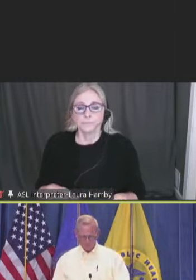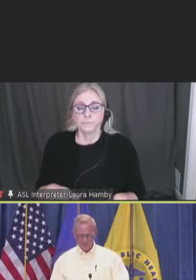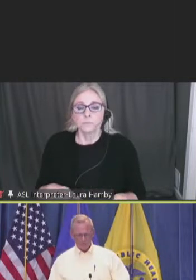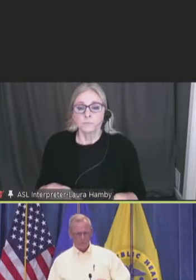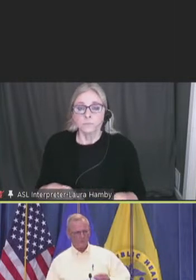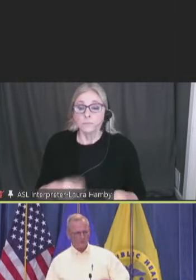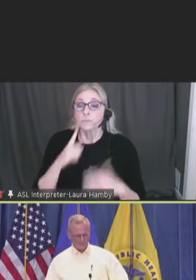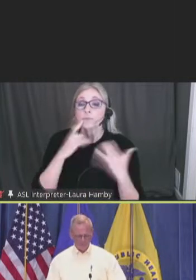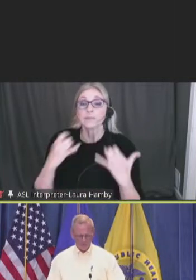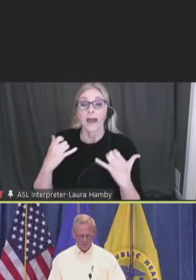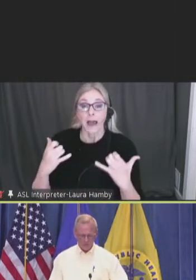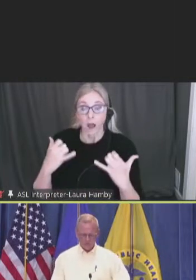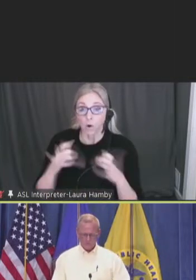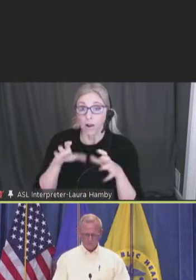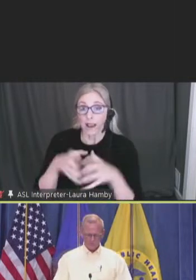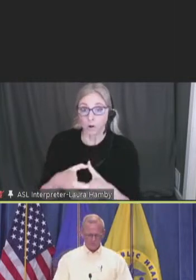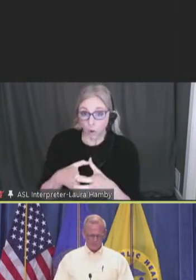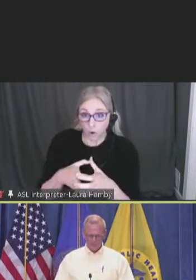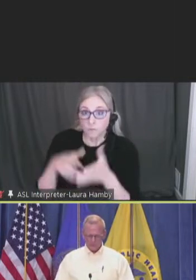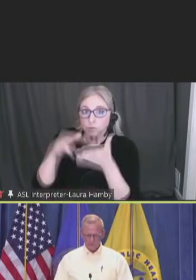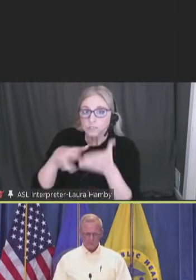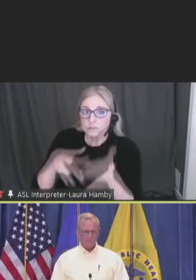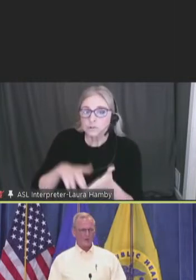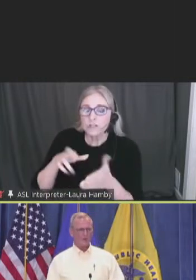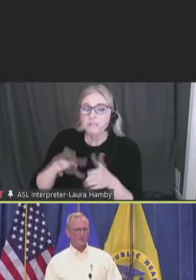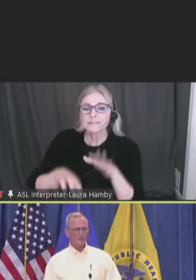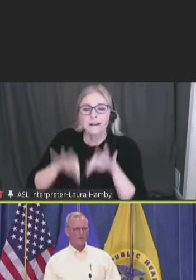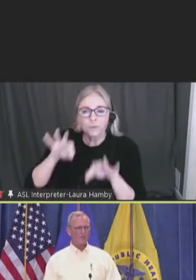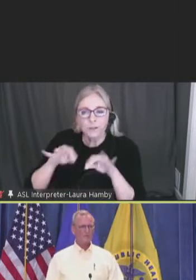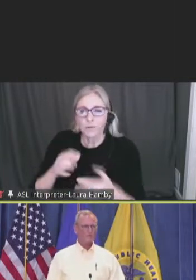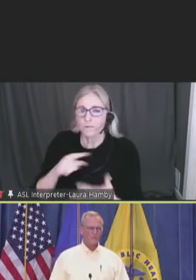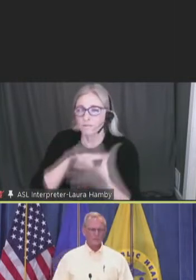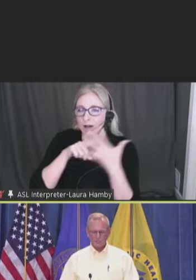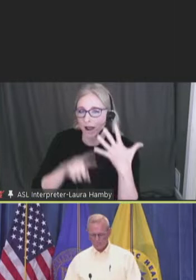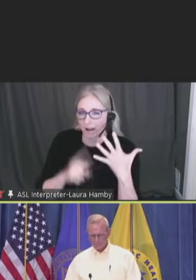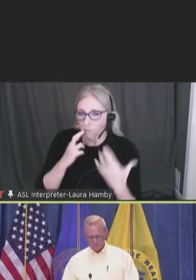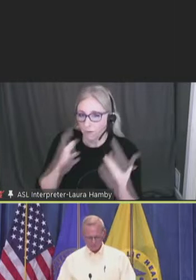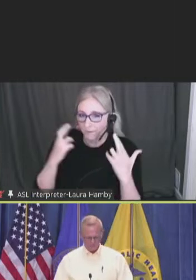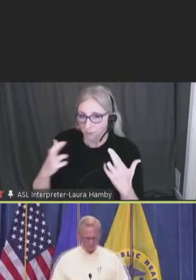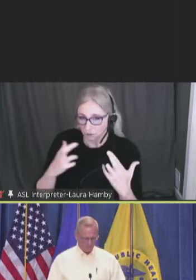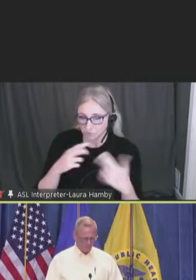Now we move to the category of research and discovery. There are five recommendations in this section.